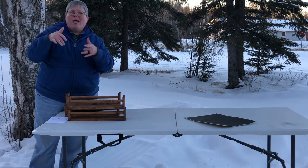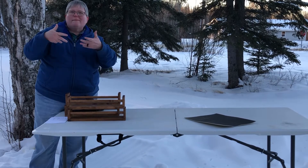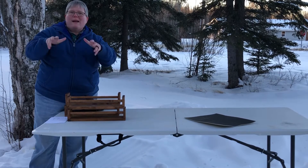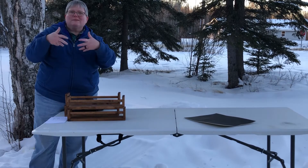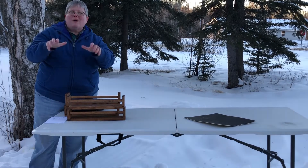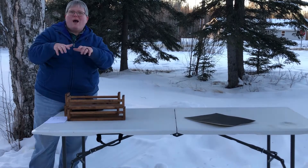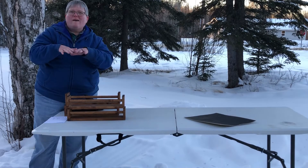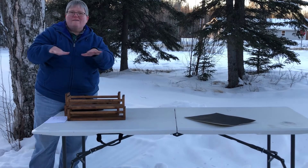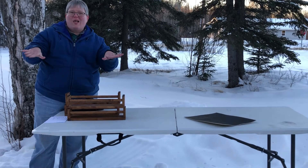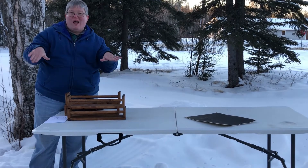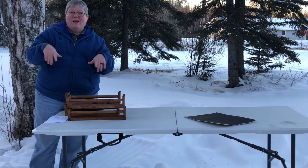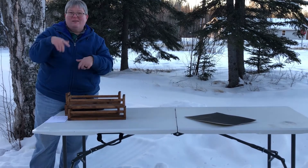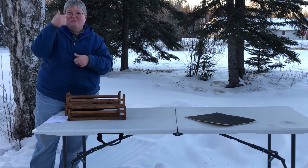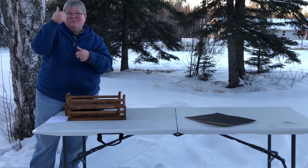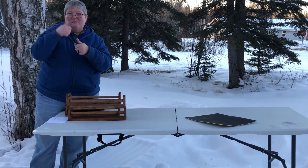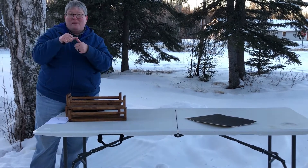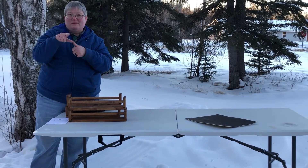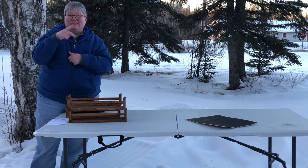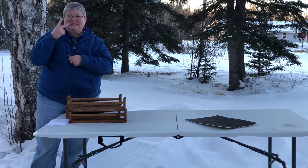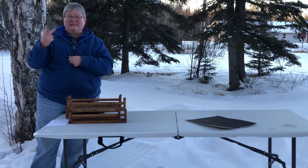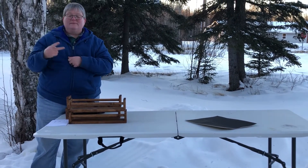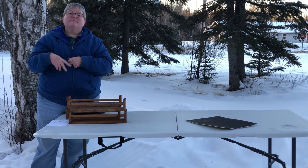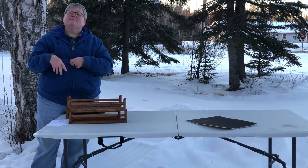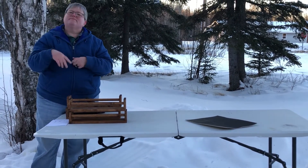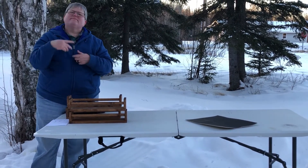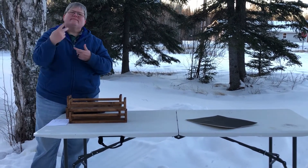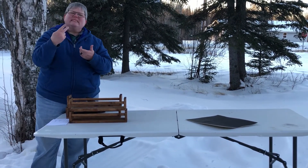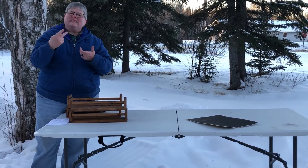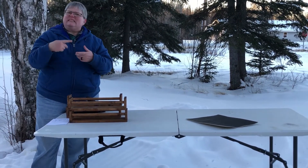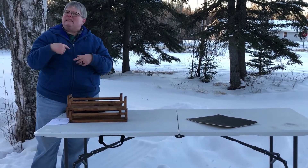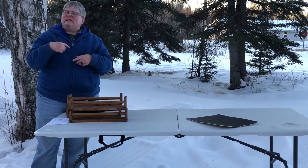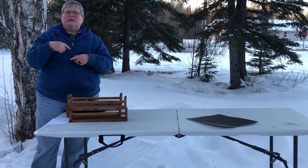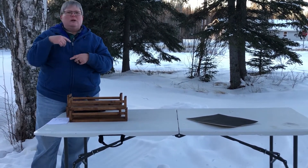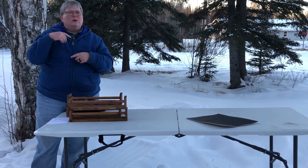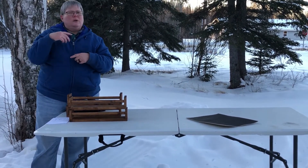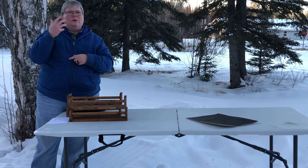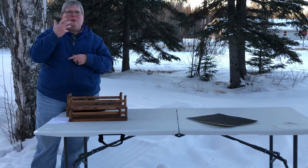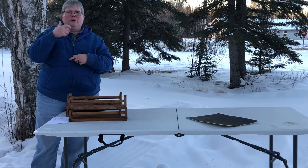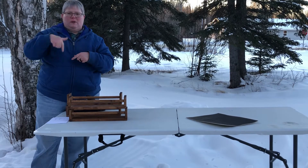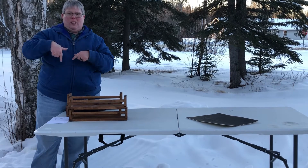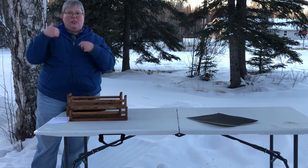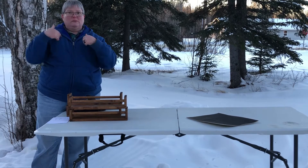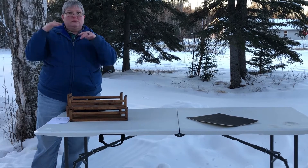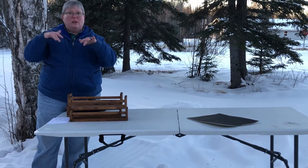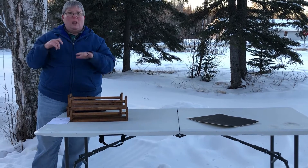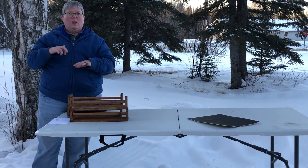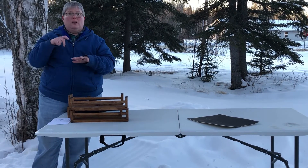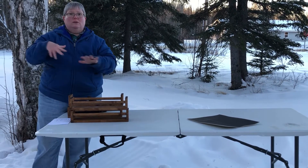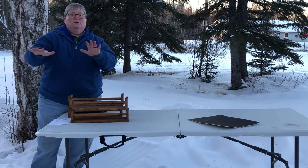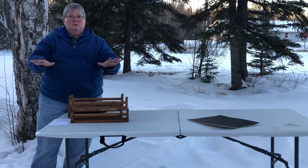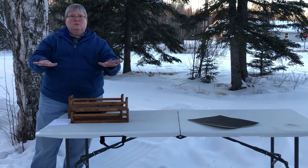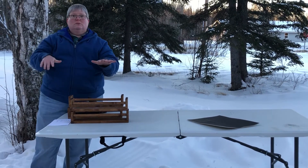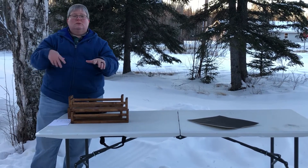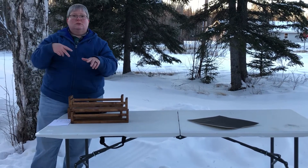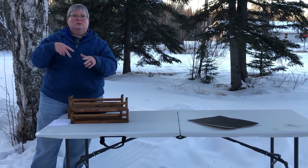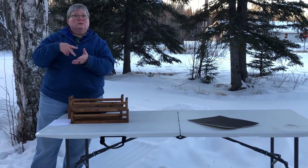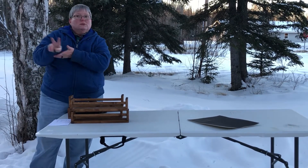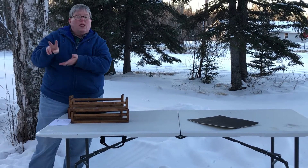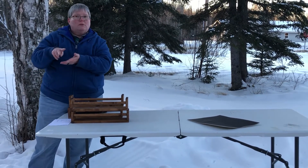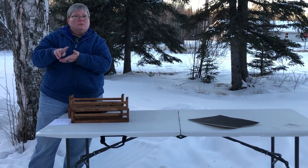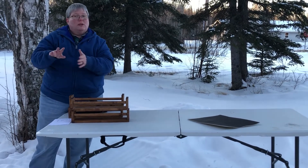basketball court floor. Remember that? Whoo in the snow as soon as you step up you just want to slip